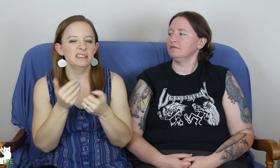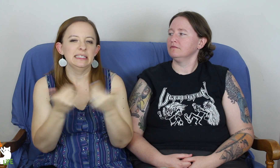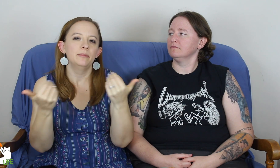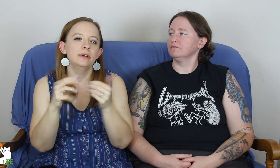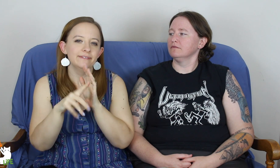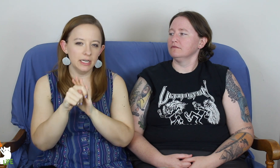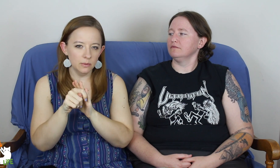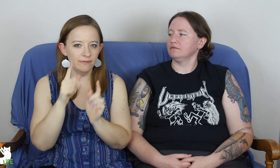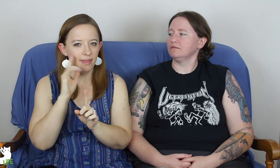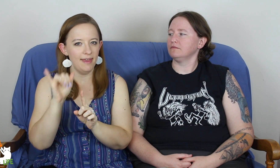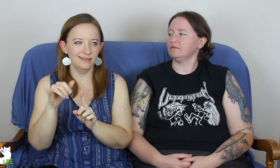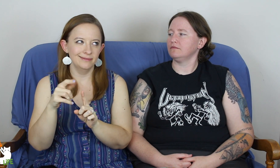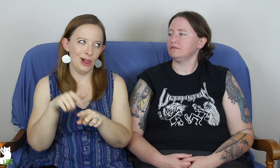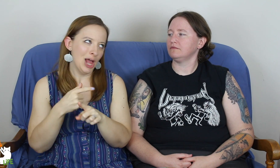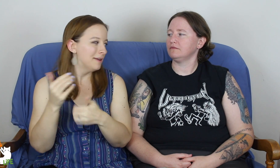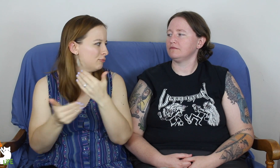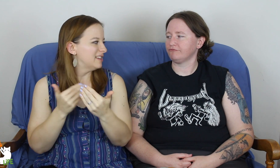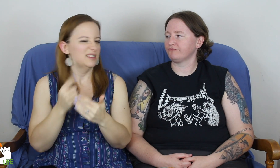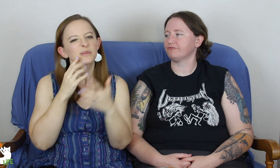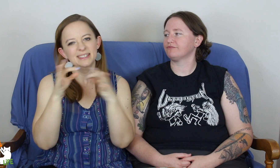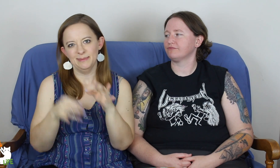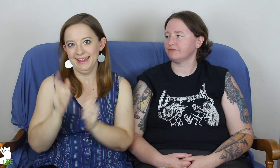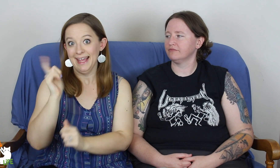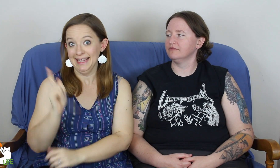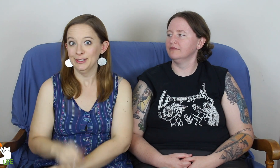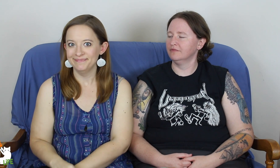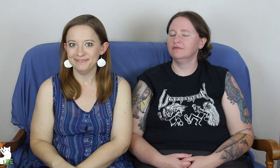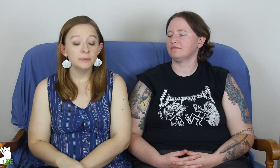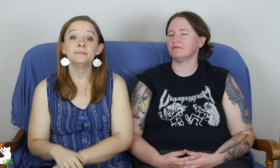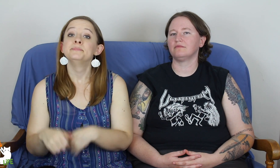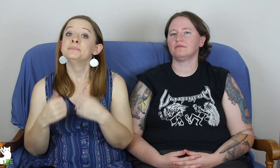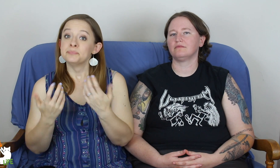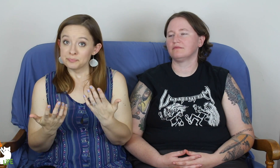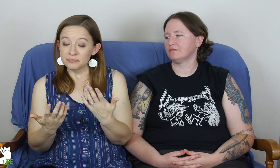We decided to keep that a separate video cause it's a longer process, but I'll explain that later.